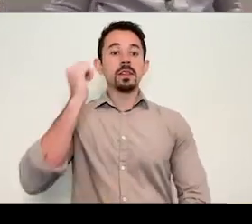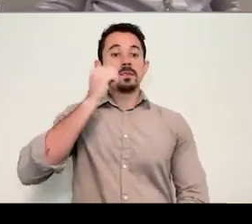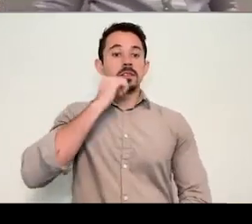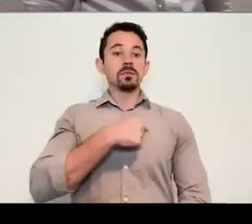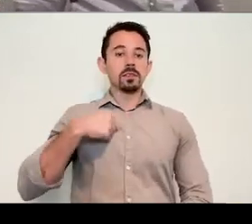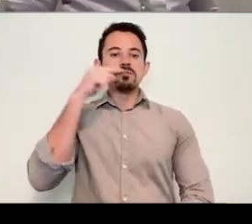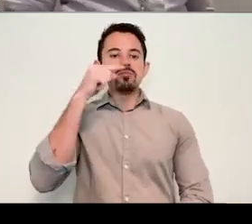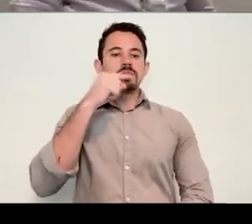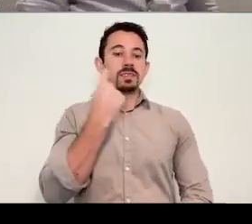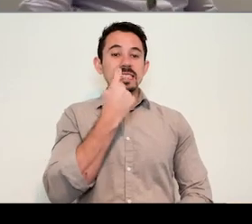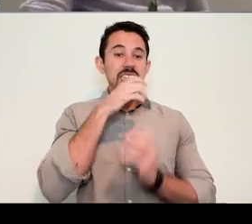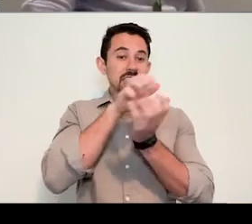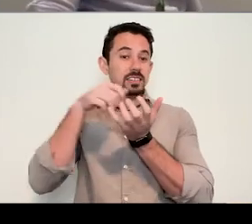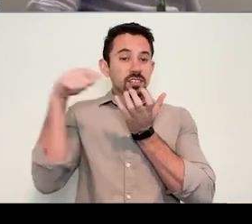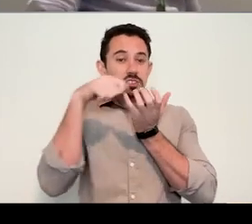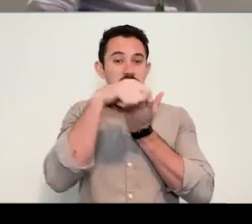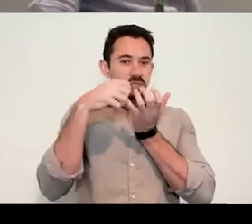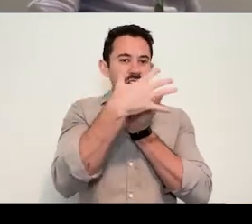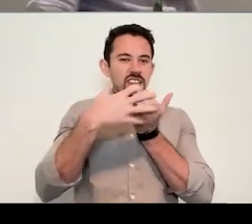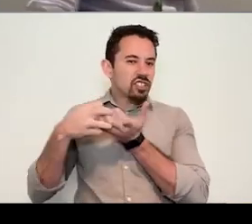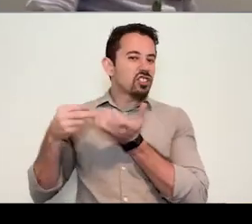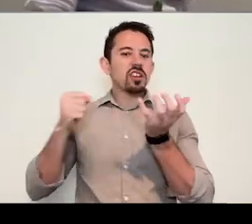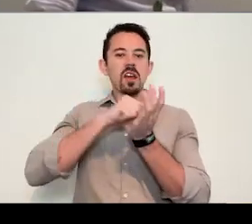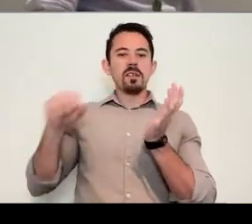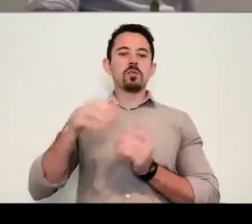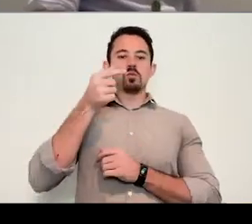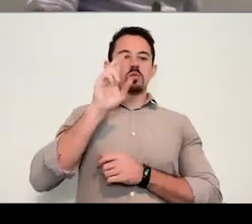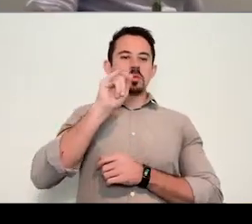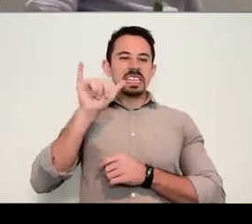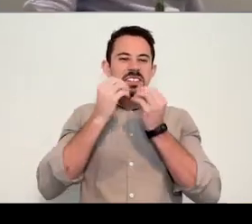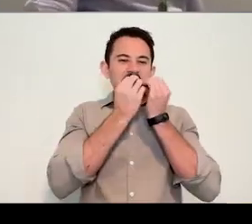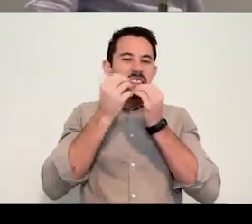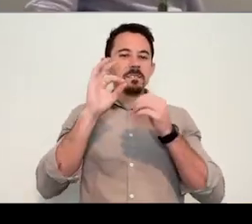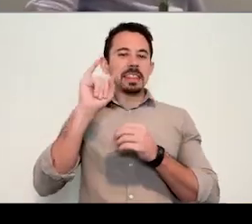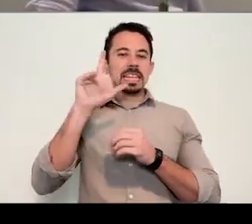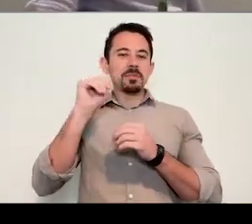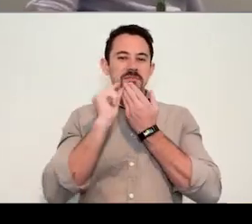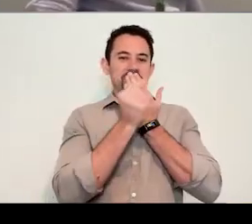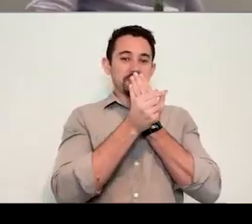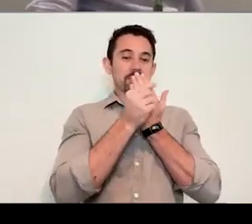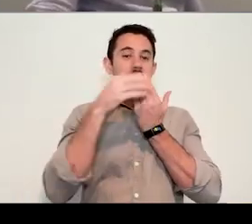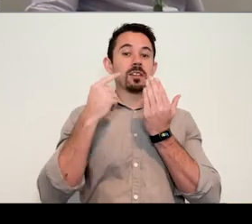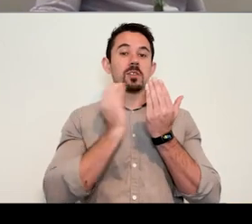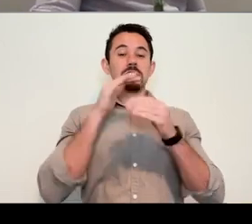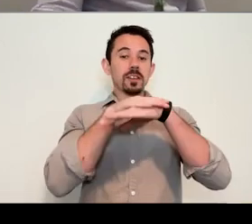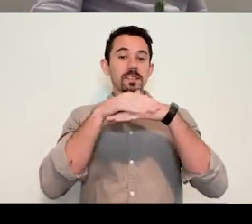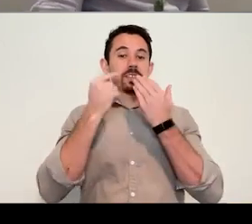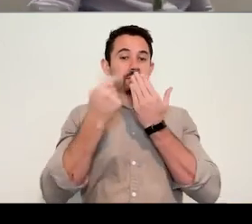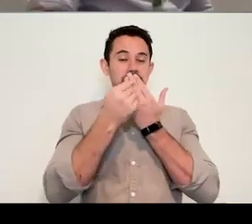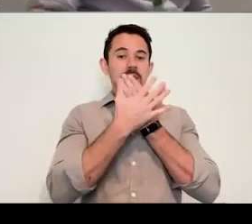on the surface. This film is a biofilm which if left unattended can form dental plaque.